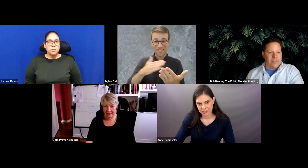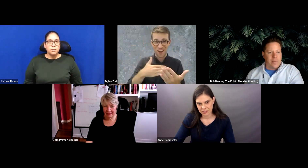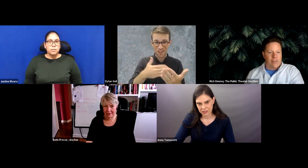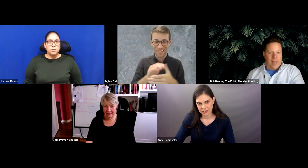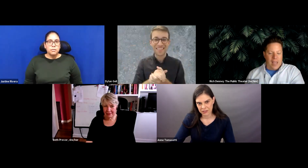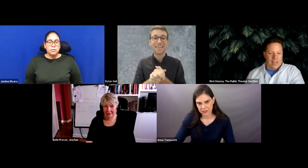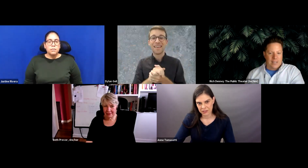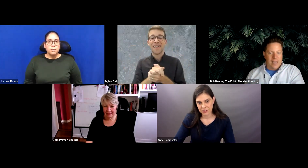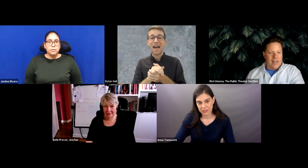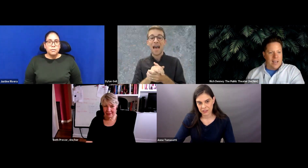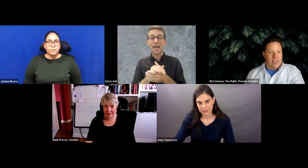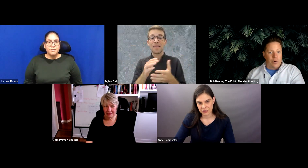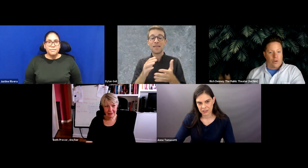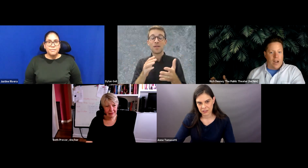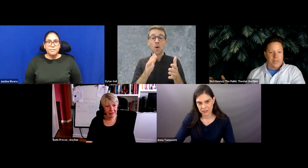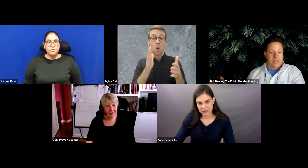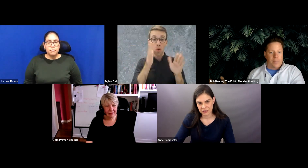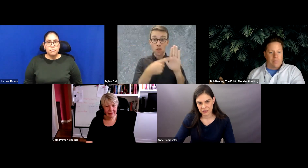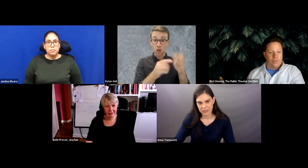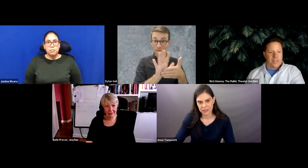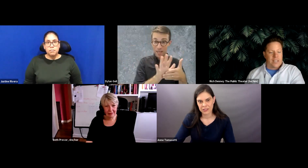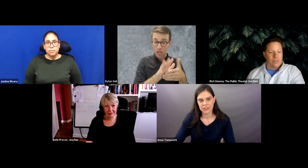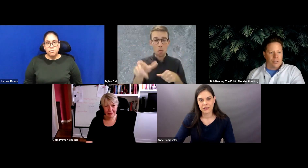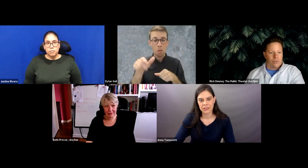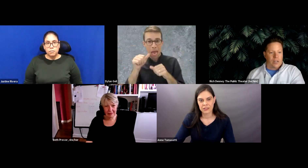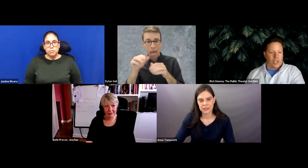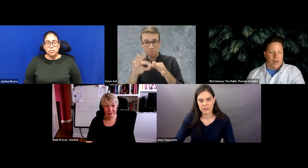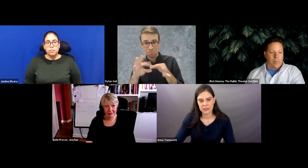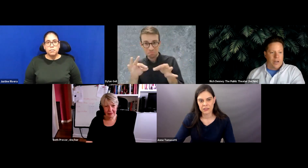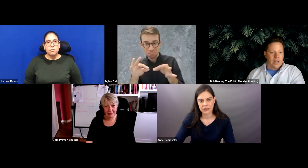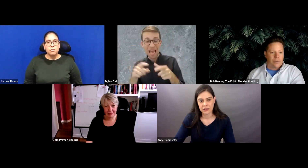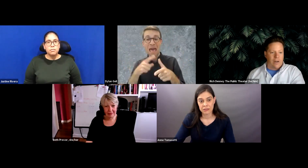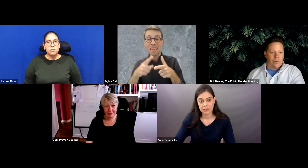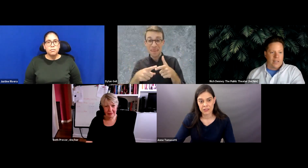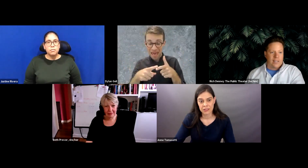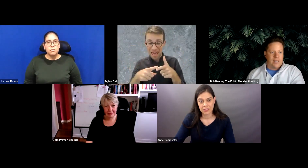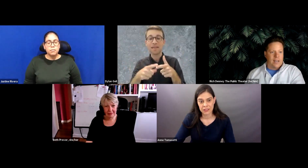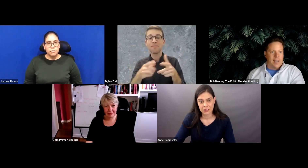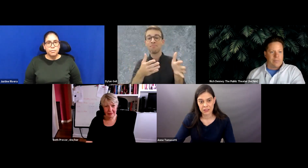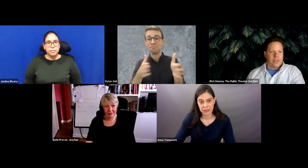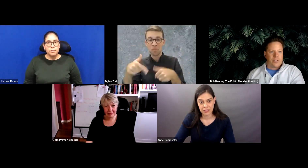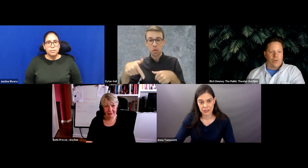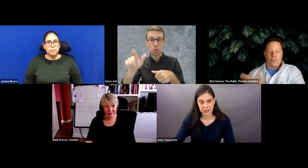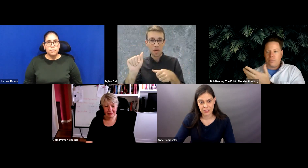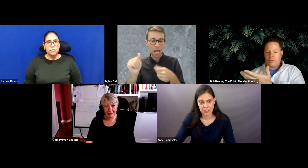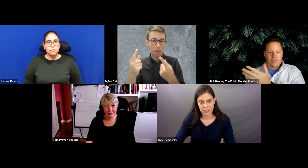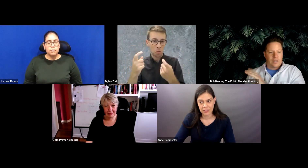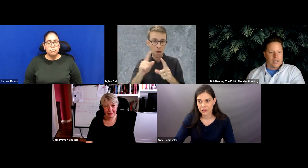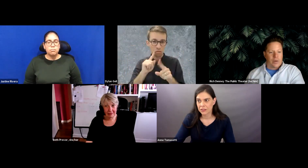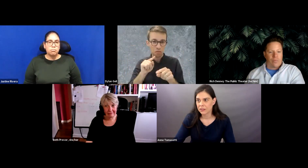feedback from Anne. And then we're going to wrap this up and move this into a Q&A period for everyone. So we're going to jump